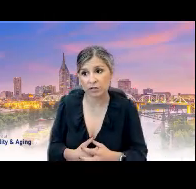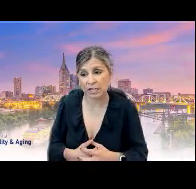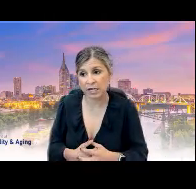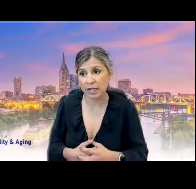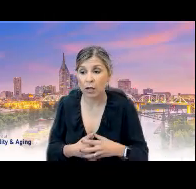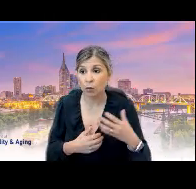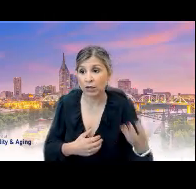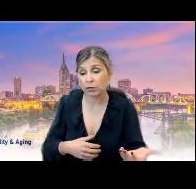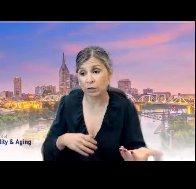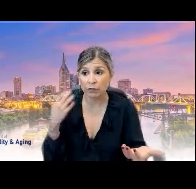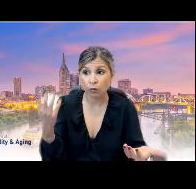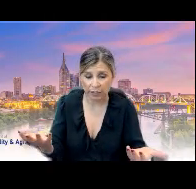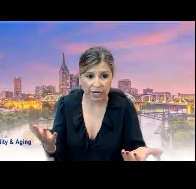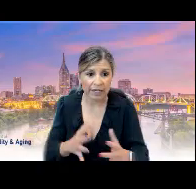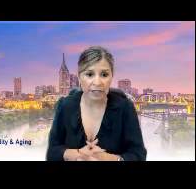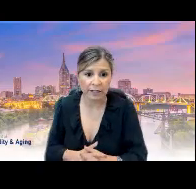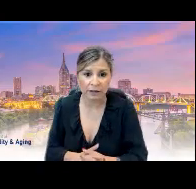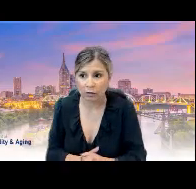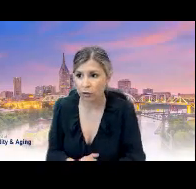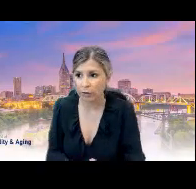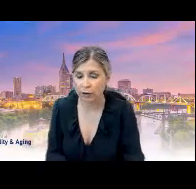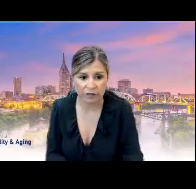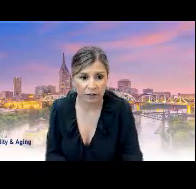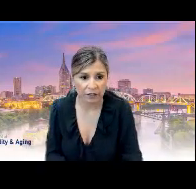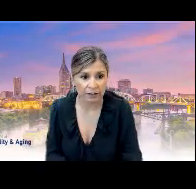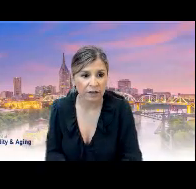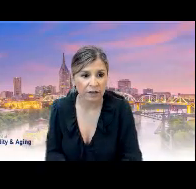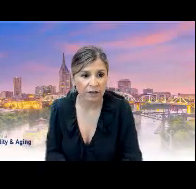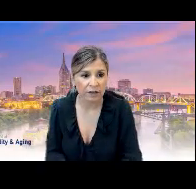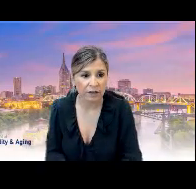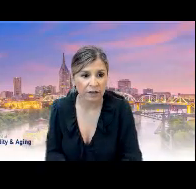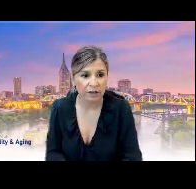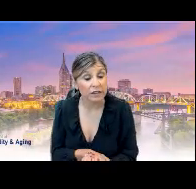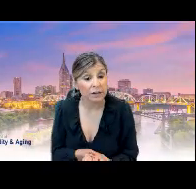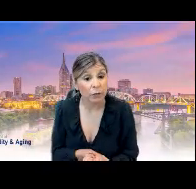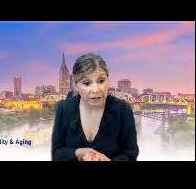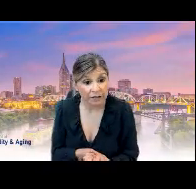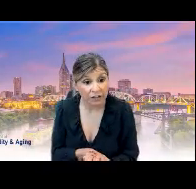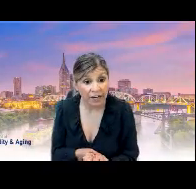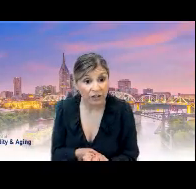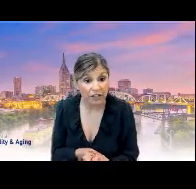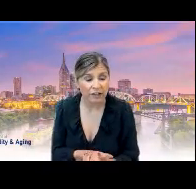seeing with their loved 1 and in long term care facilities. They also do residents rights education.